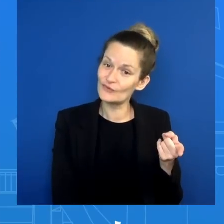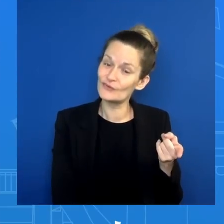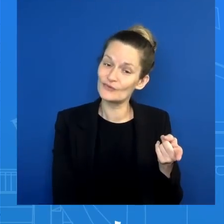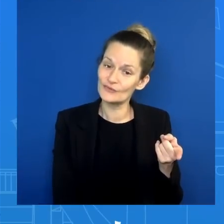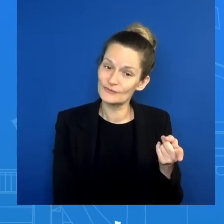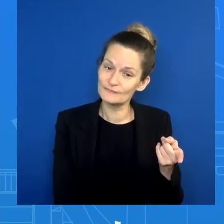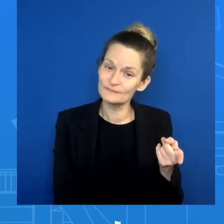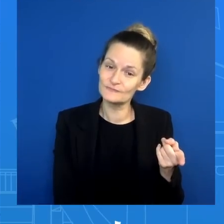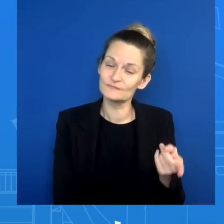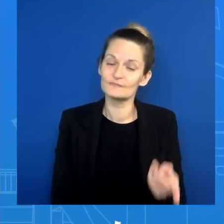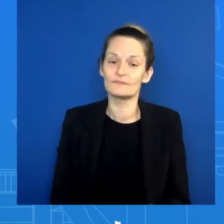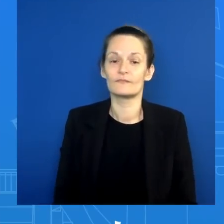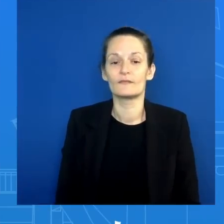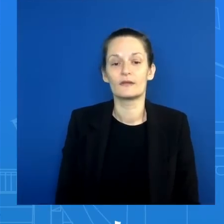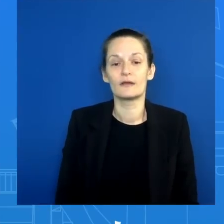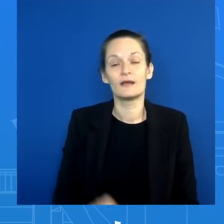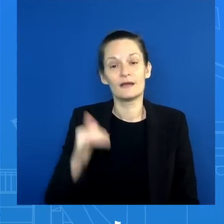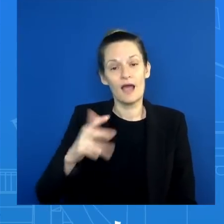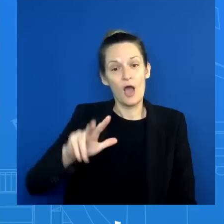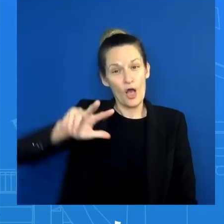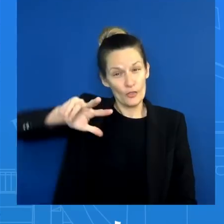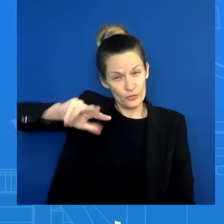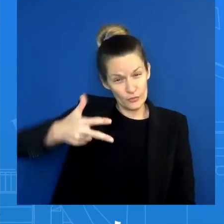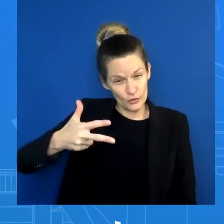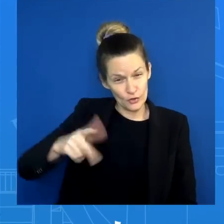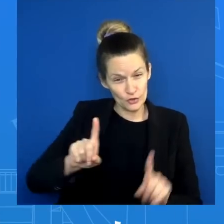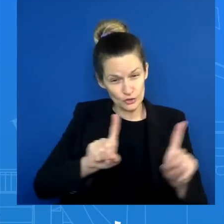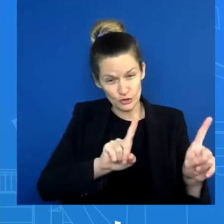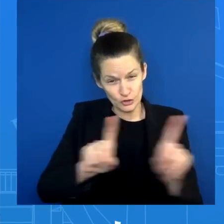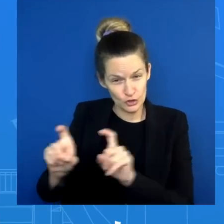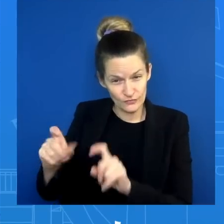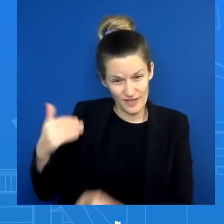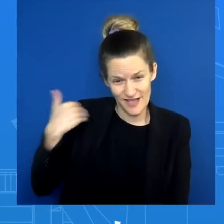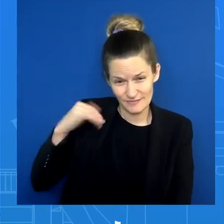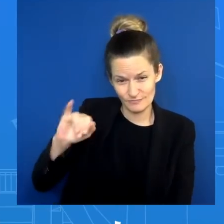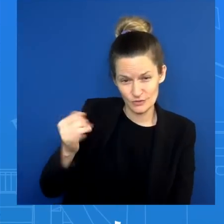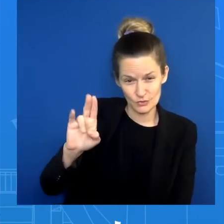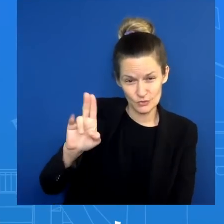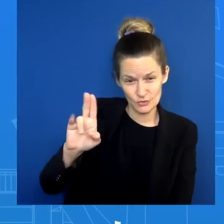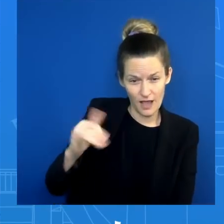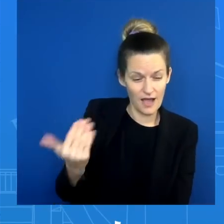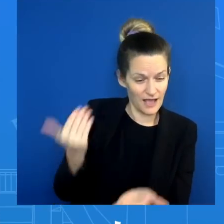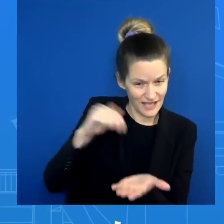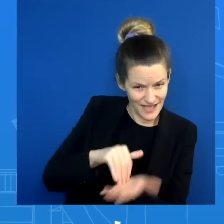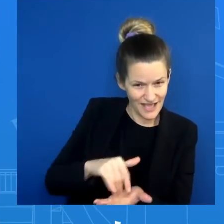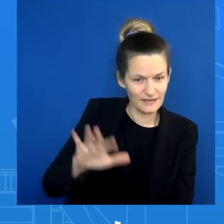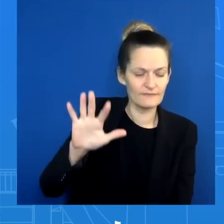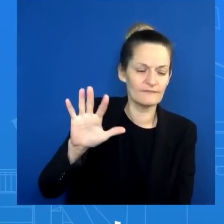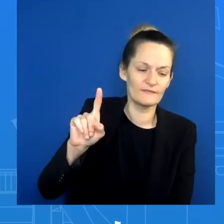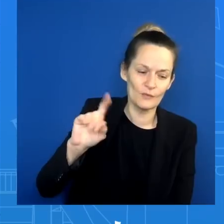found 51 percent of Americans are in favor of that threshold. So bare majority of Americans approve of this